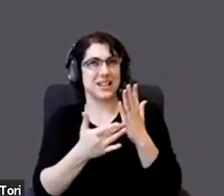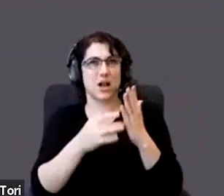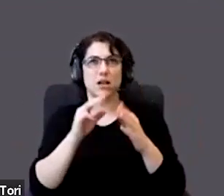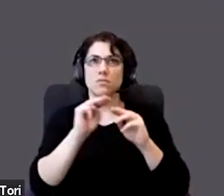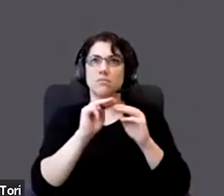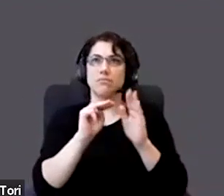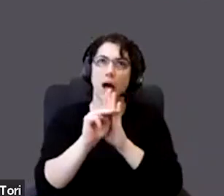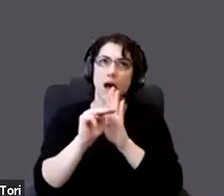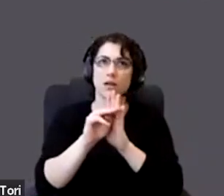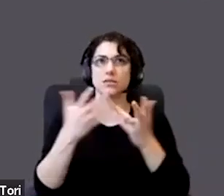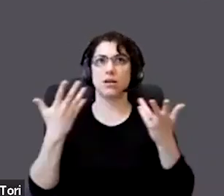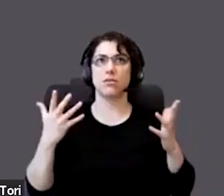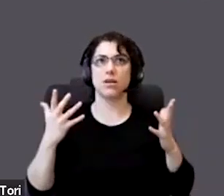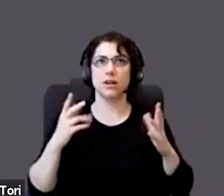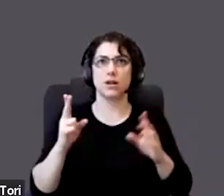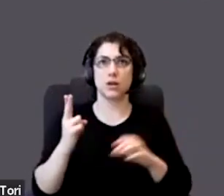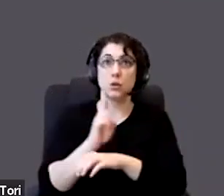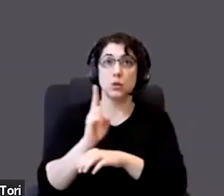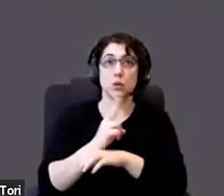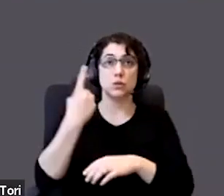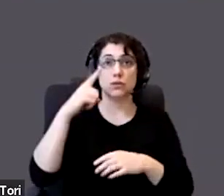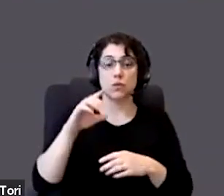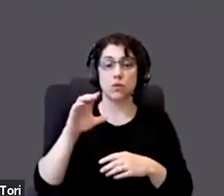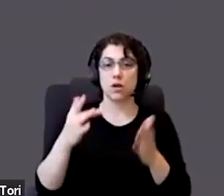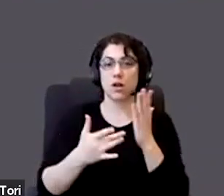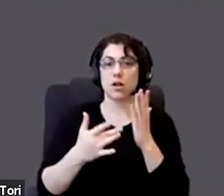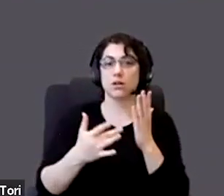for electronic case reporting. And then there's also the model that is used